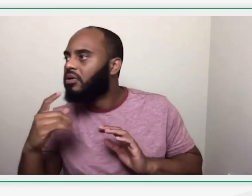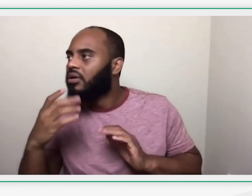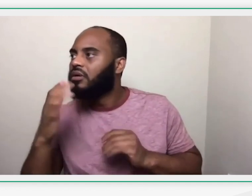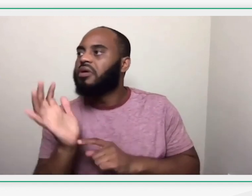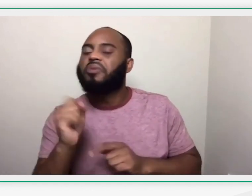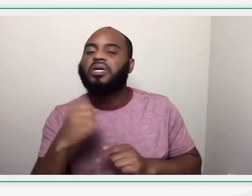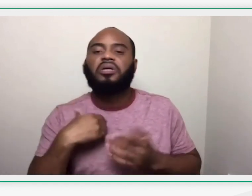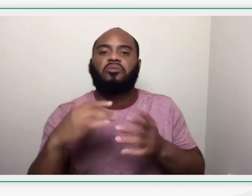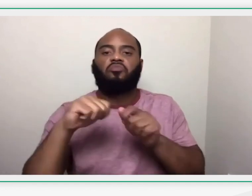We've got about 5 minutes left.